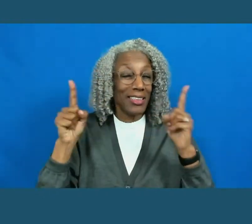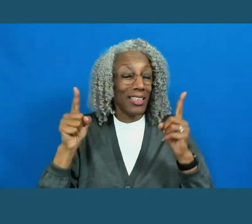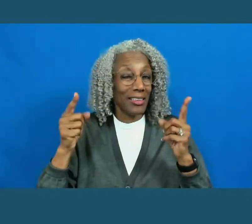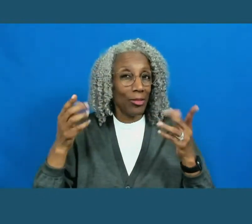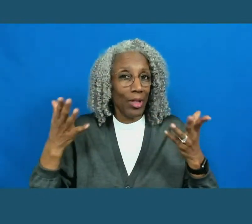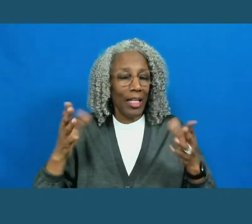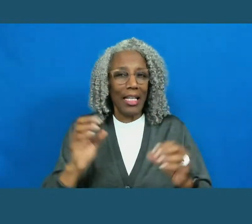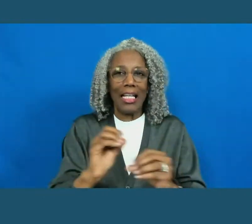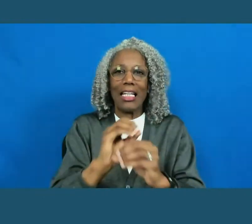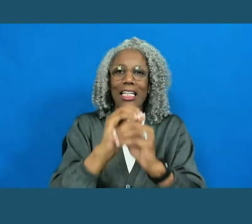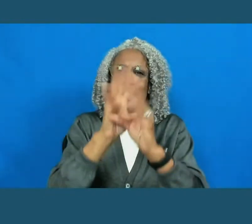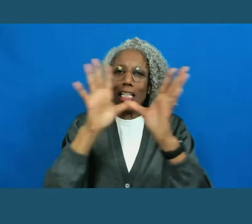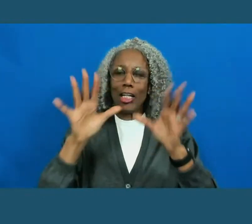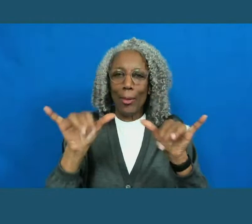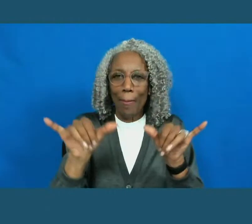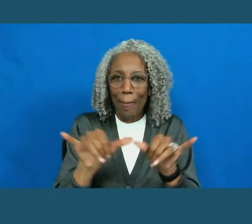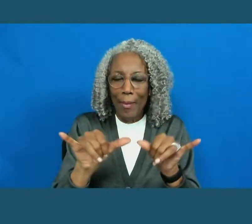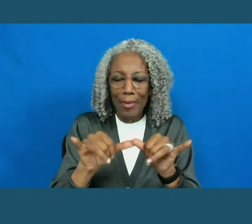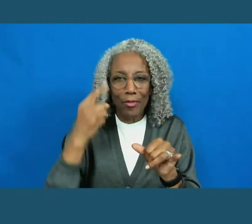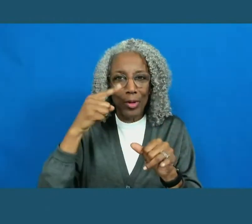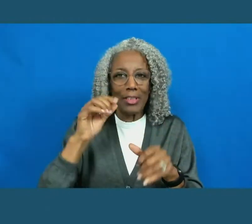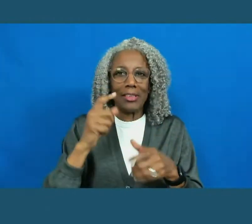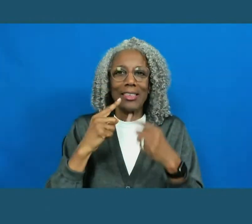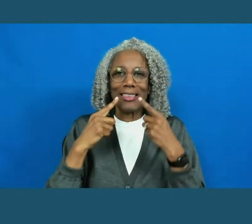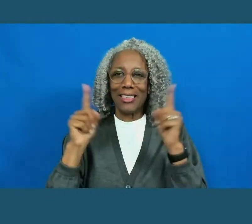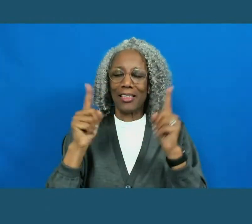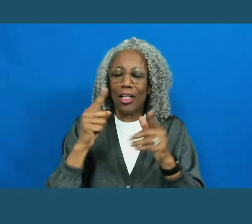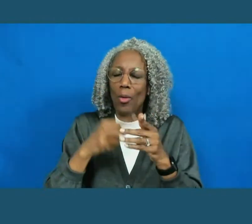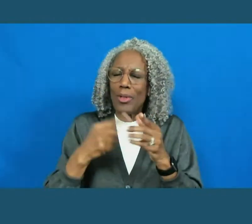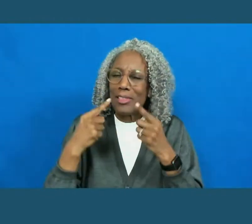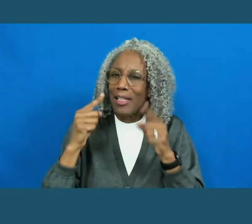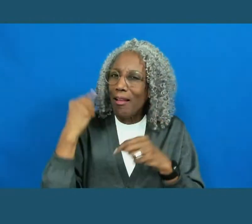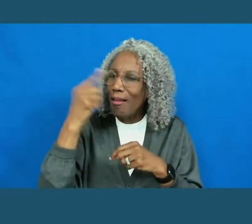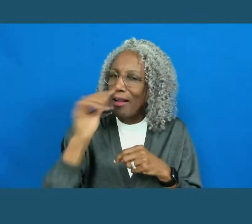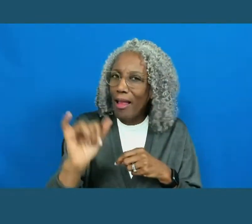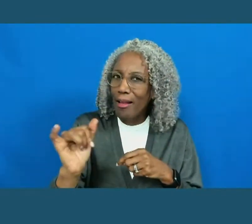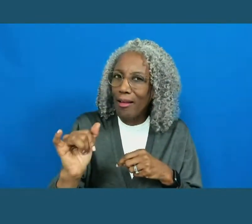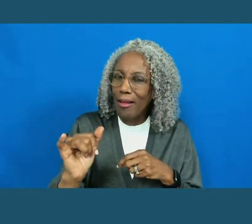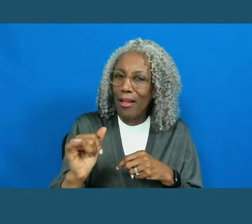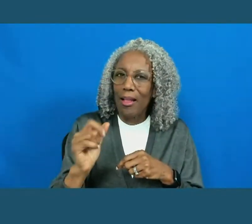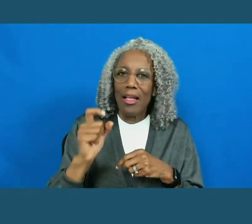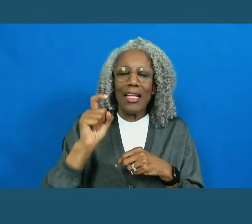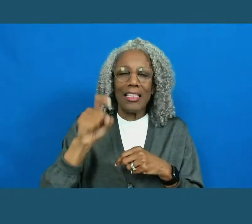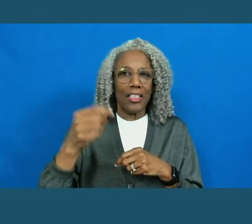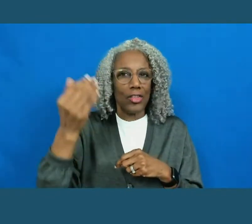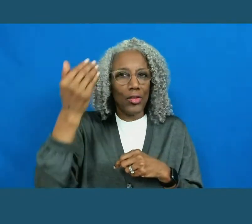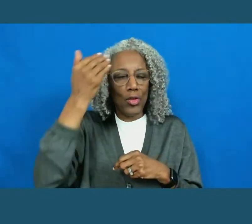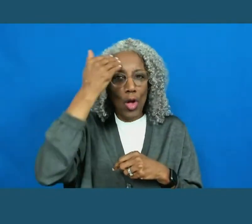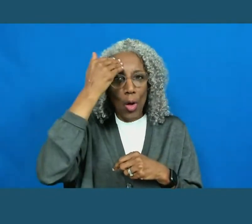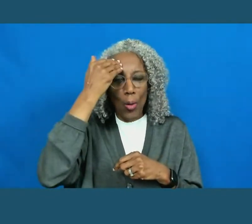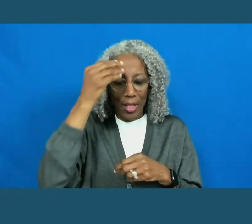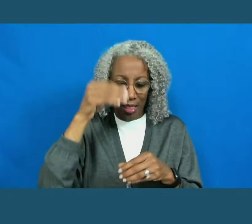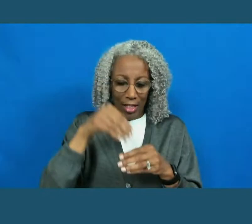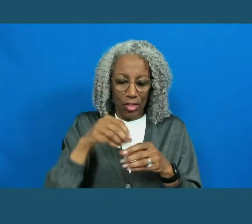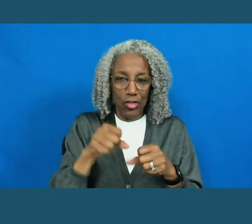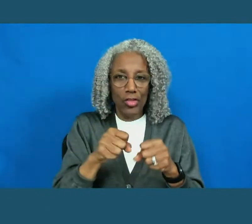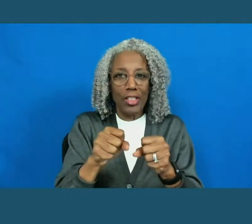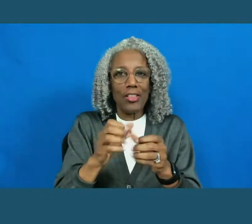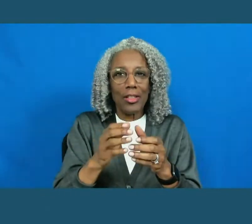really want to see and what we need to be successful is to have very clear metrics for success.